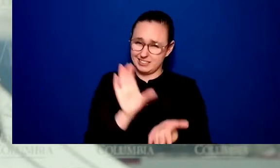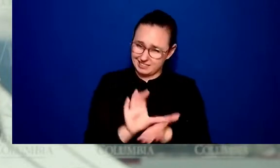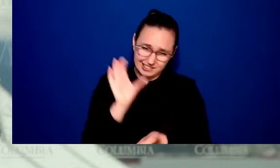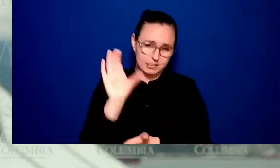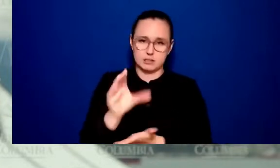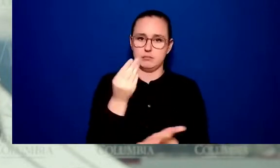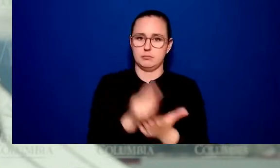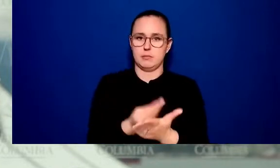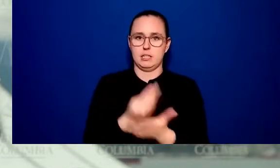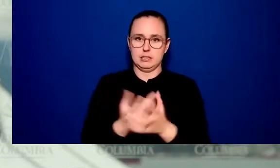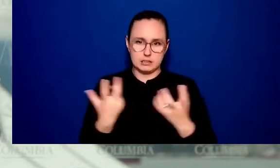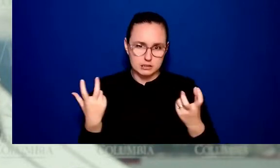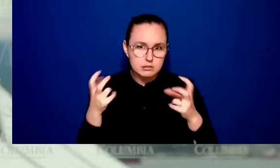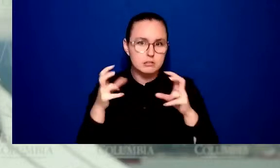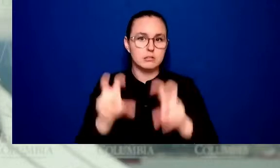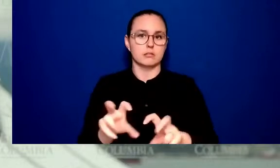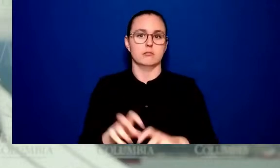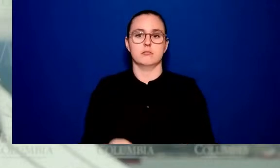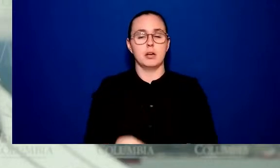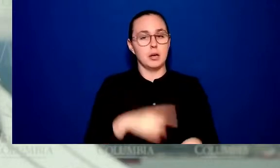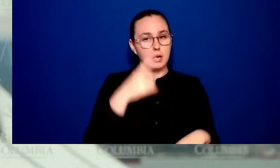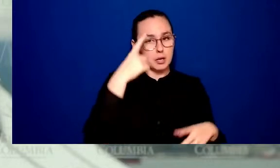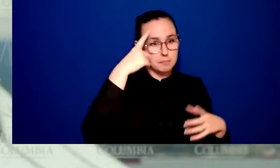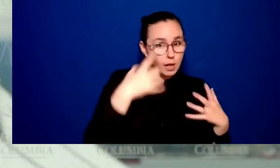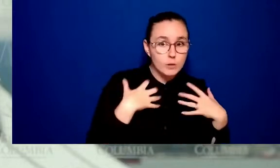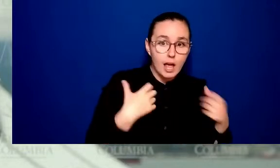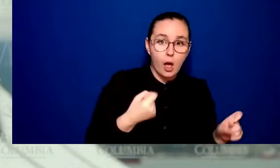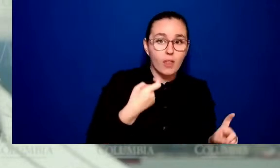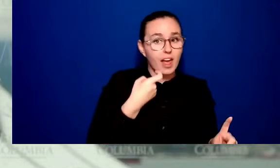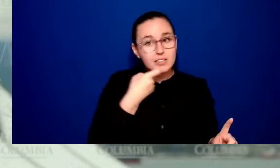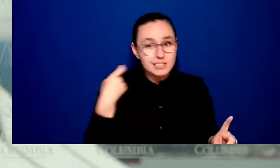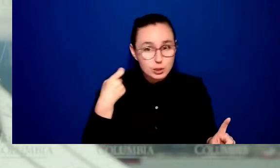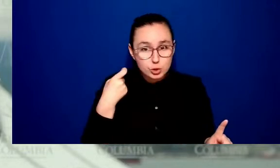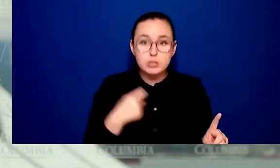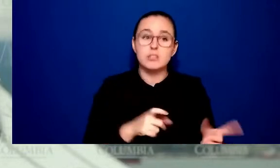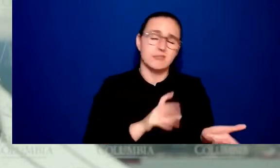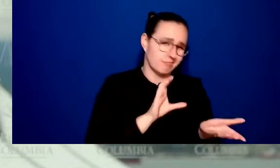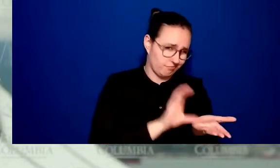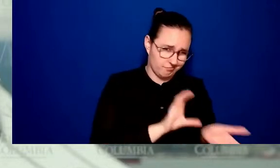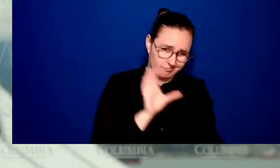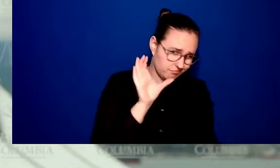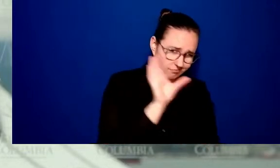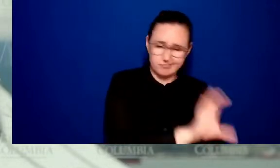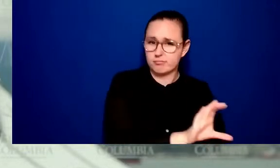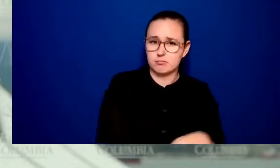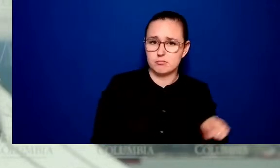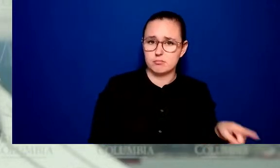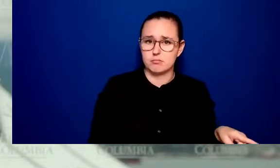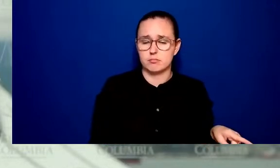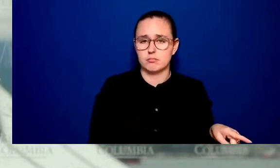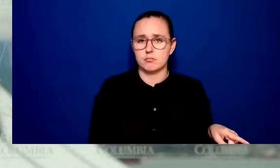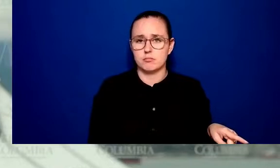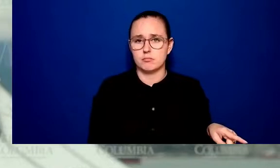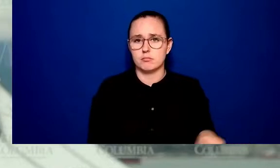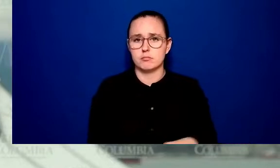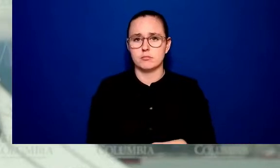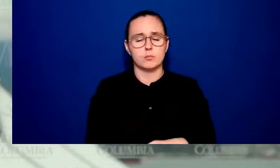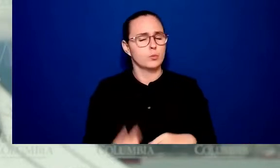increases of any area. Of the Ministry of Health in that time, and we continue to do so